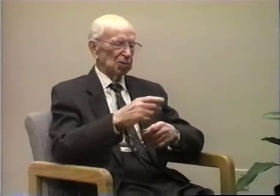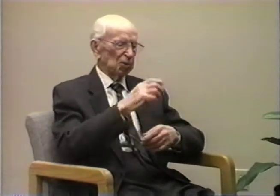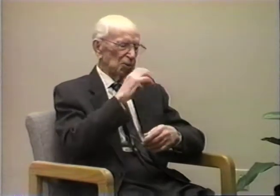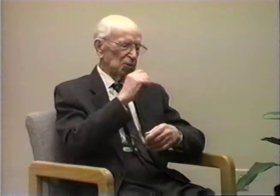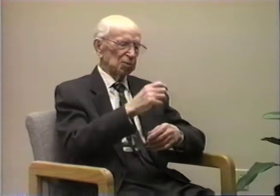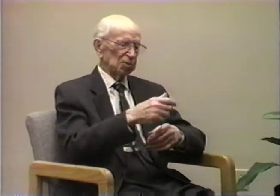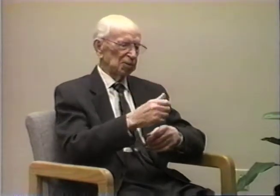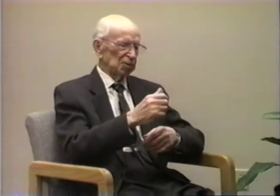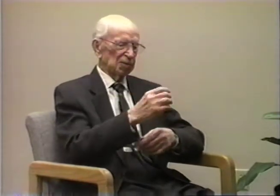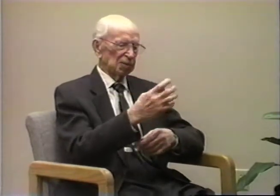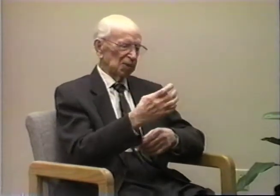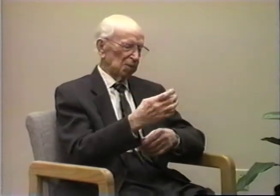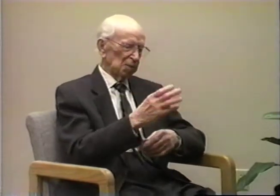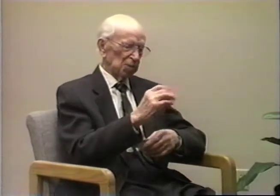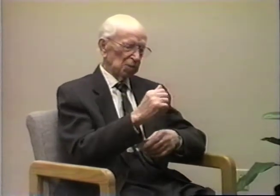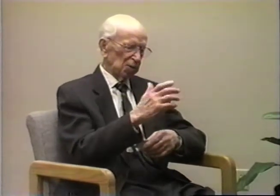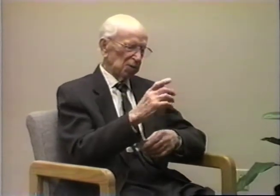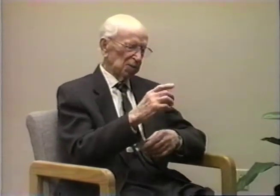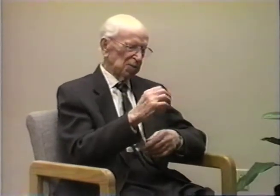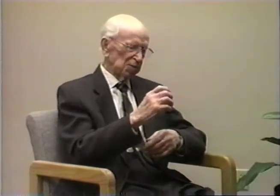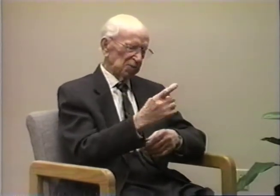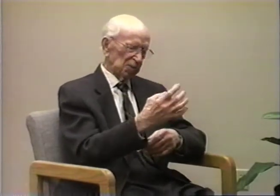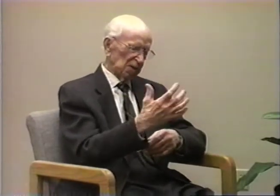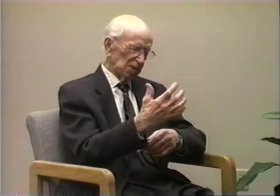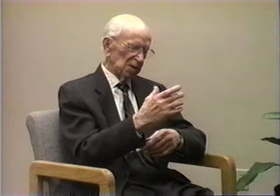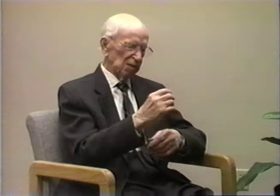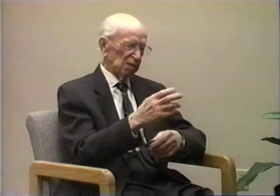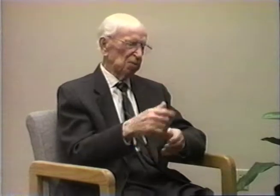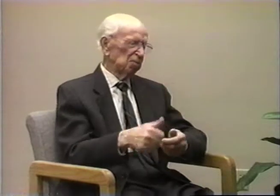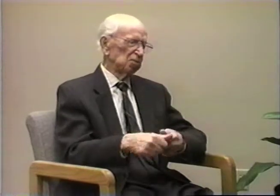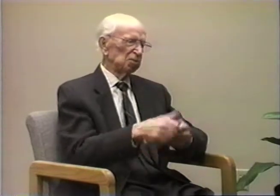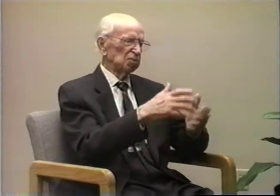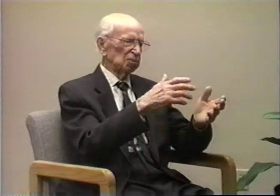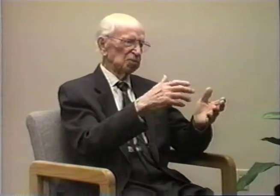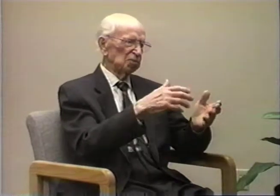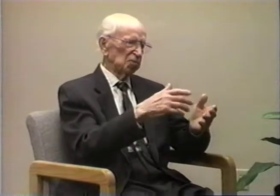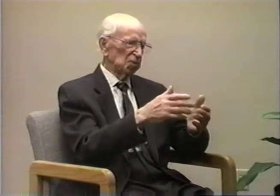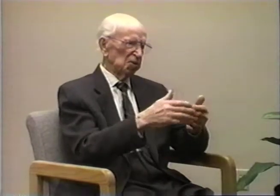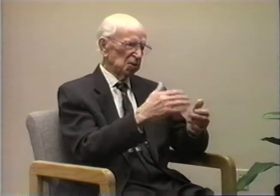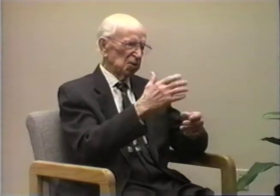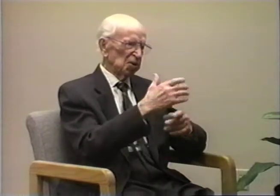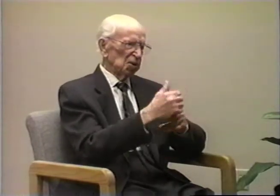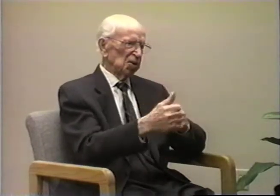and as we've made the change between the two. And the baud rate, which is the speed,